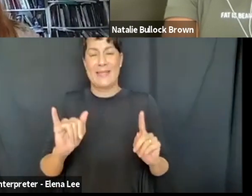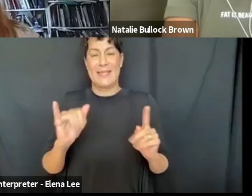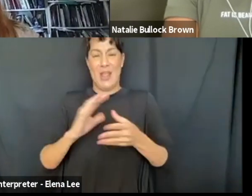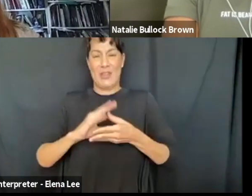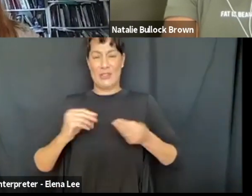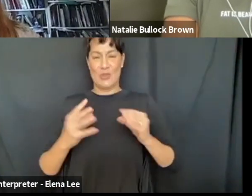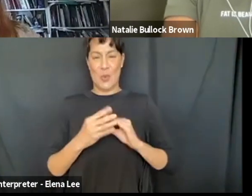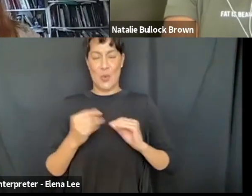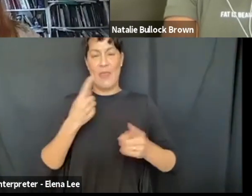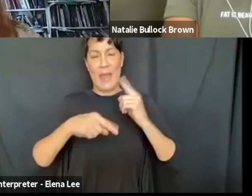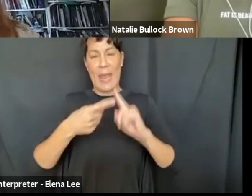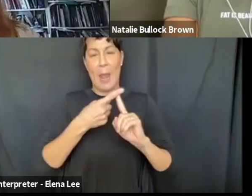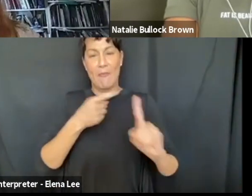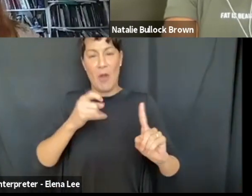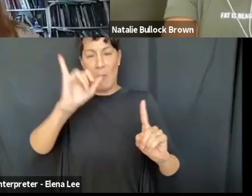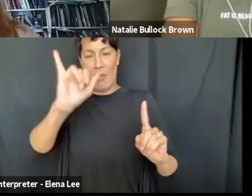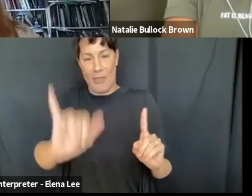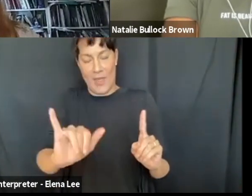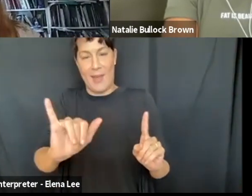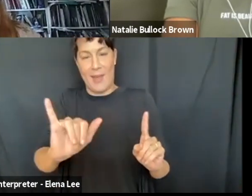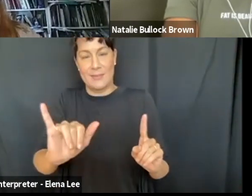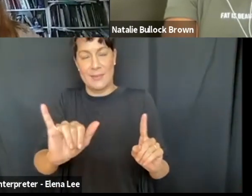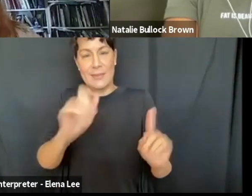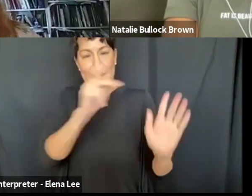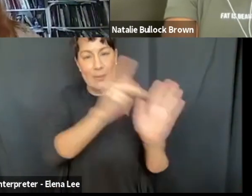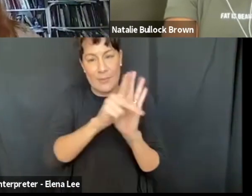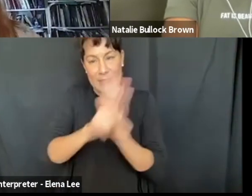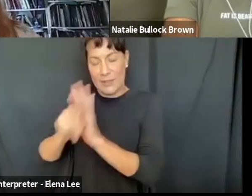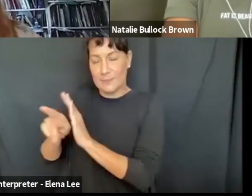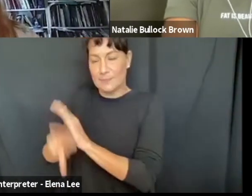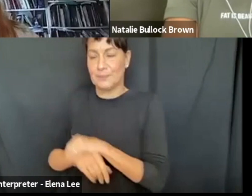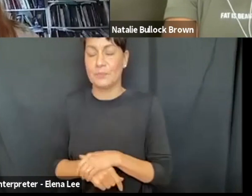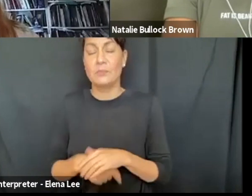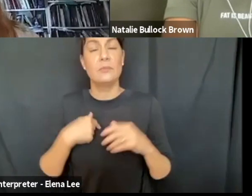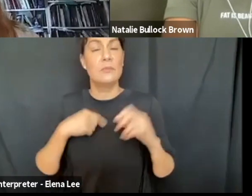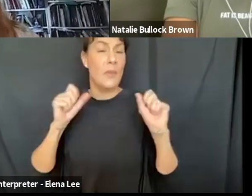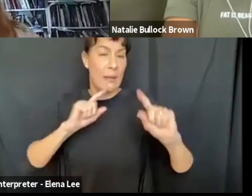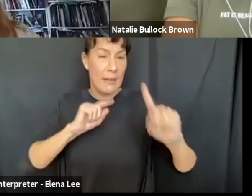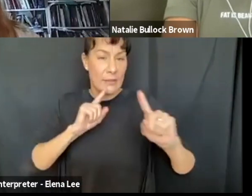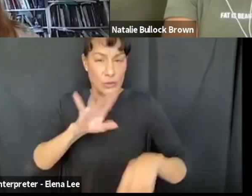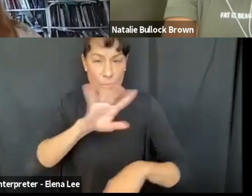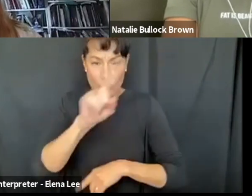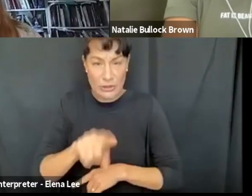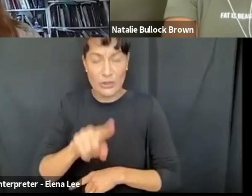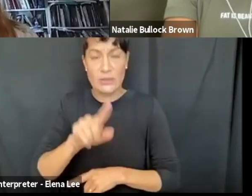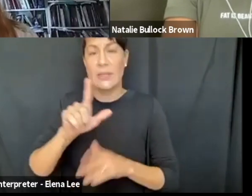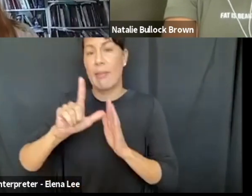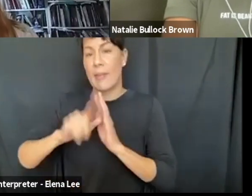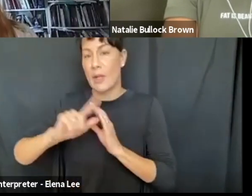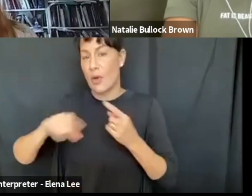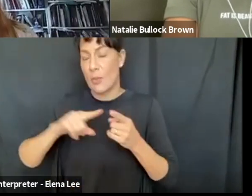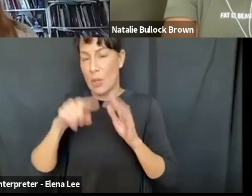And so, I'm happy to answer questions later about the research and that's just a summary.